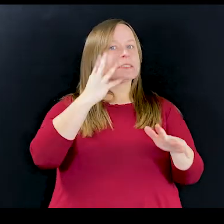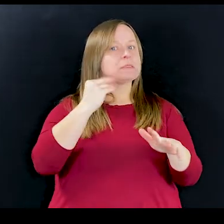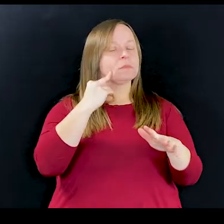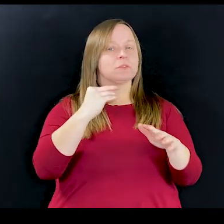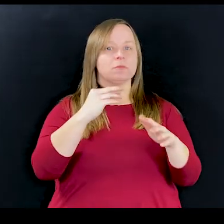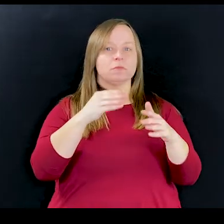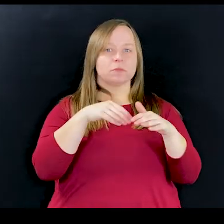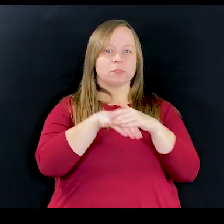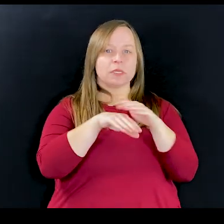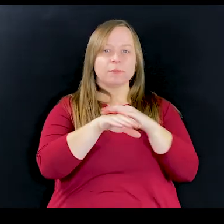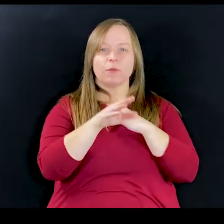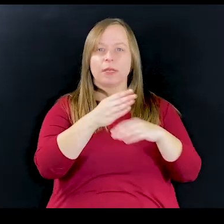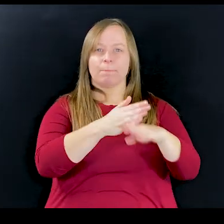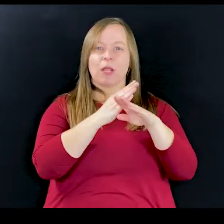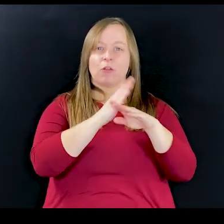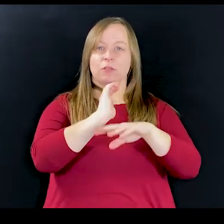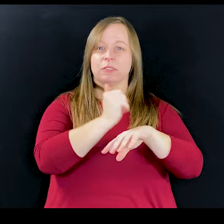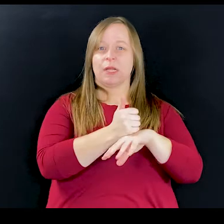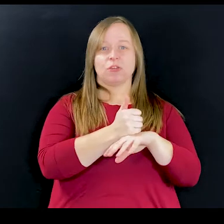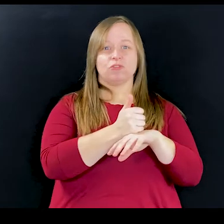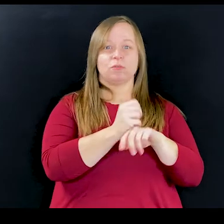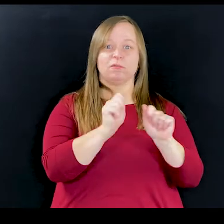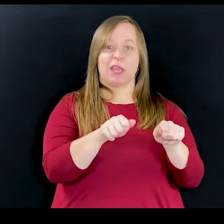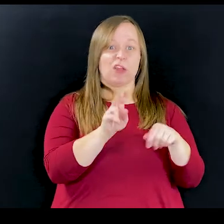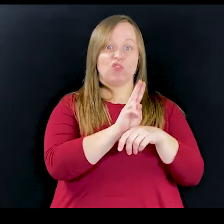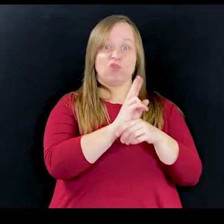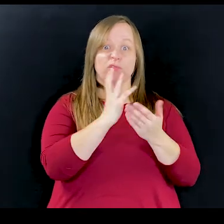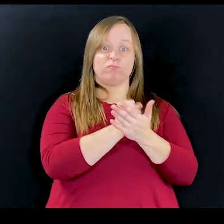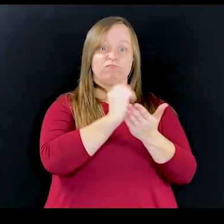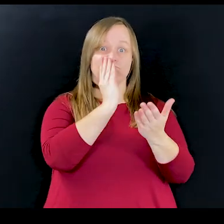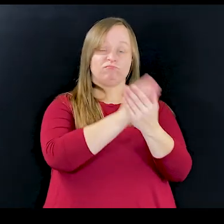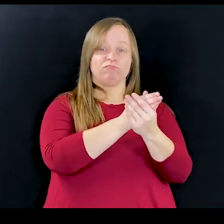accessibility barriers at stations can use this.